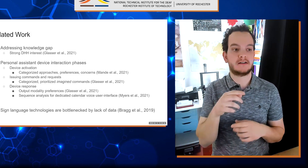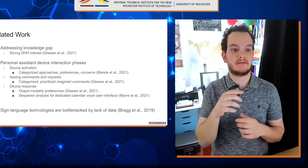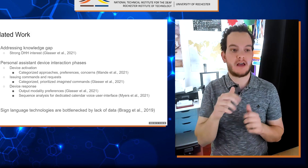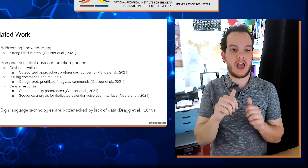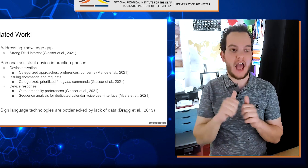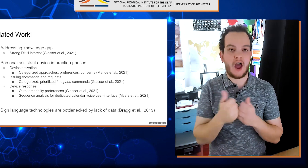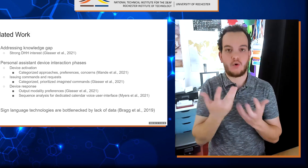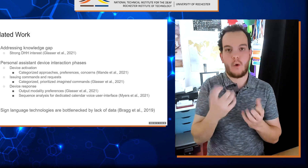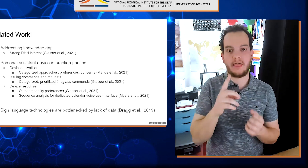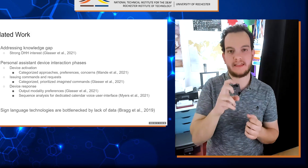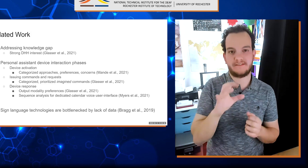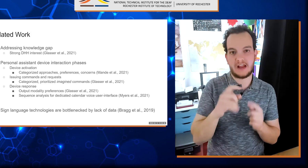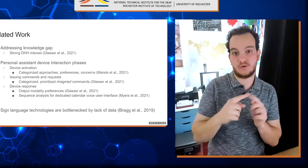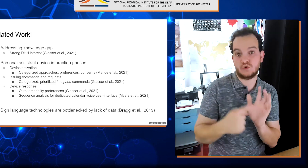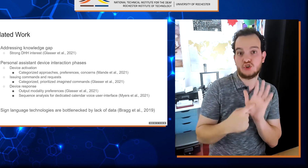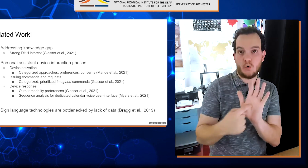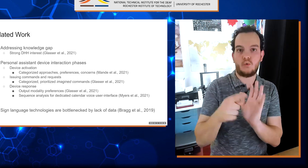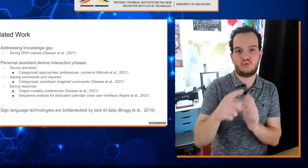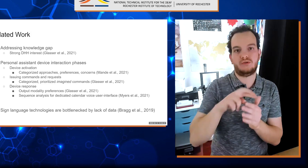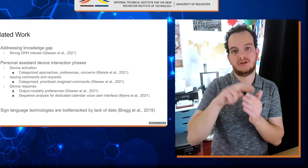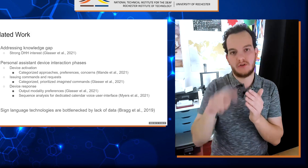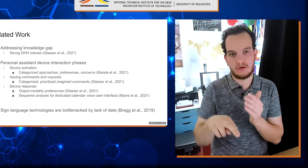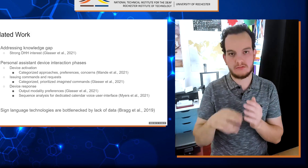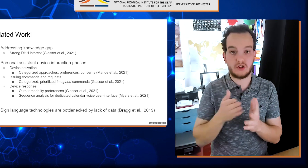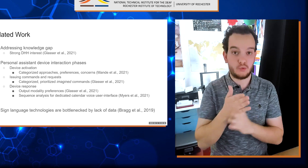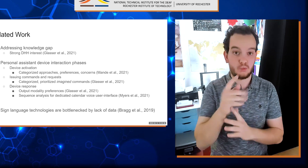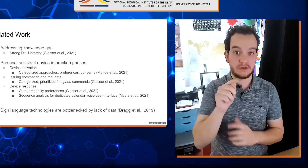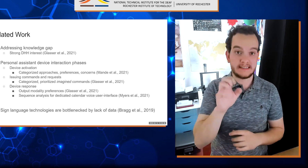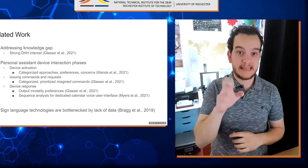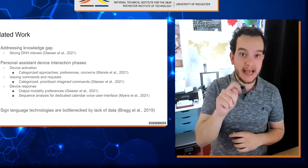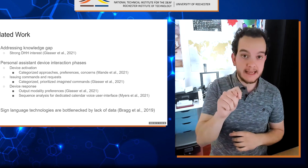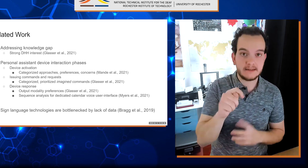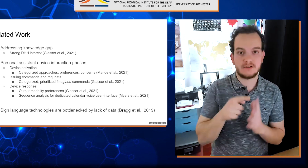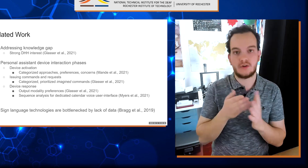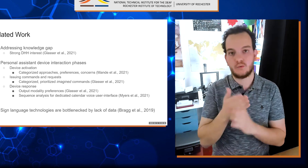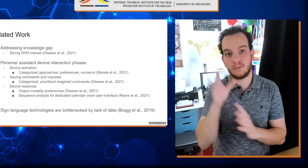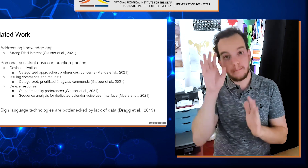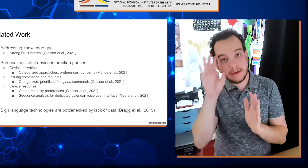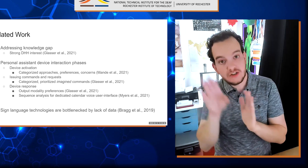Then I asked how they would want the device to respond,